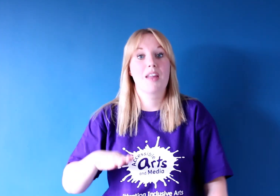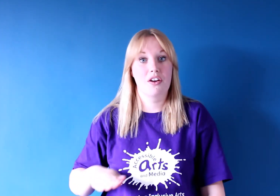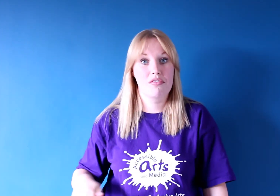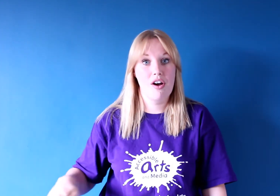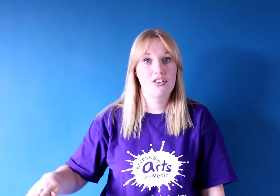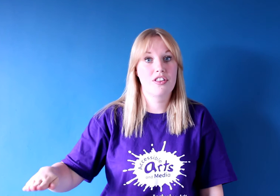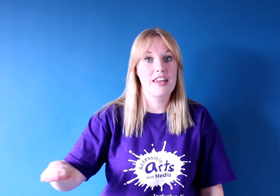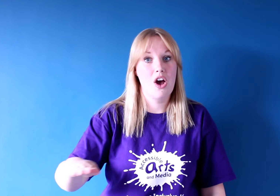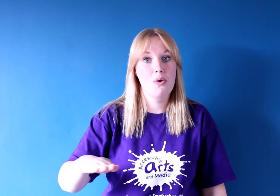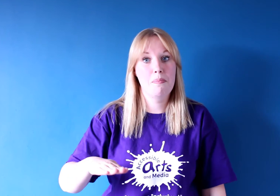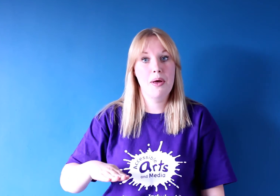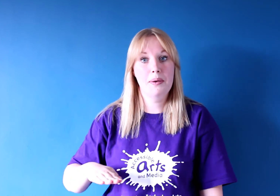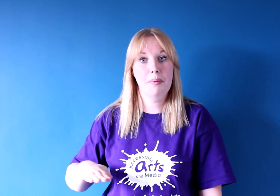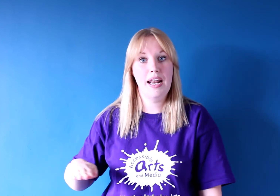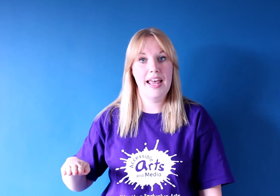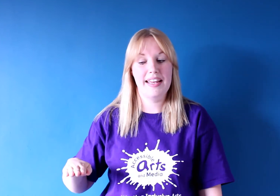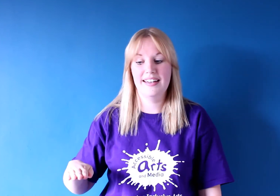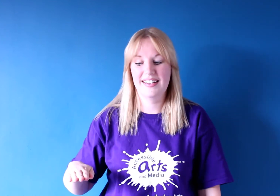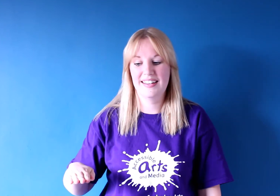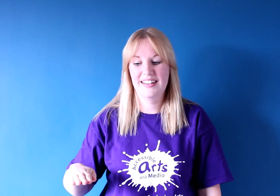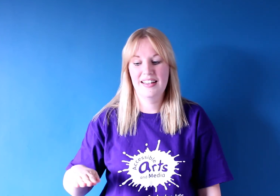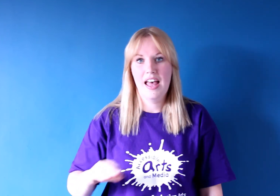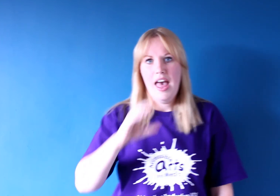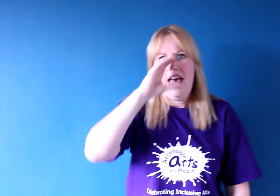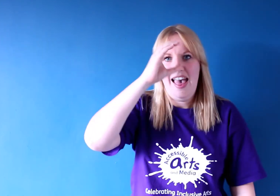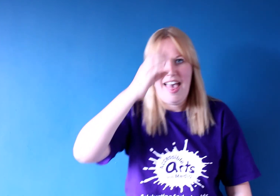Across the open plain.